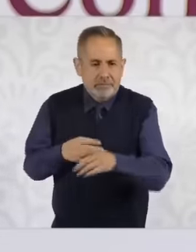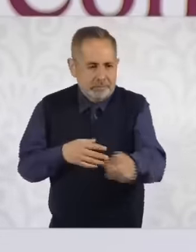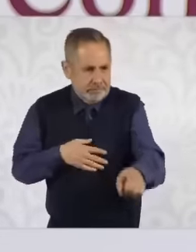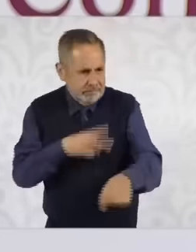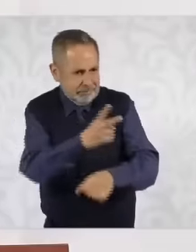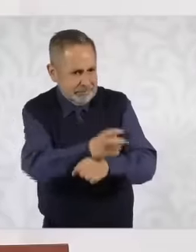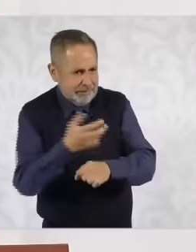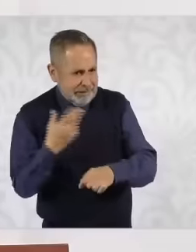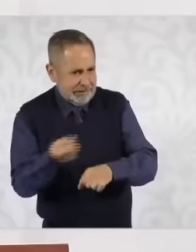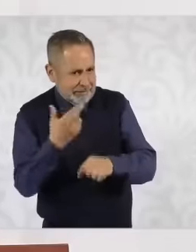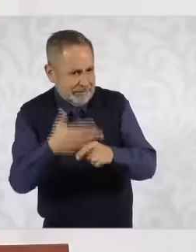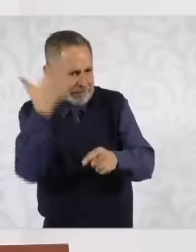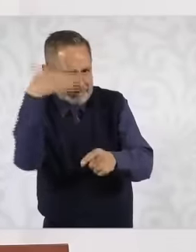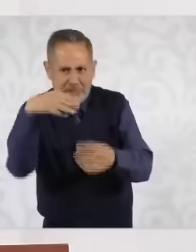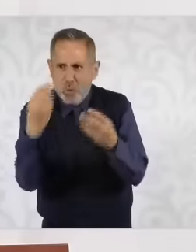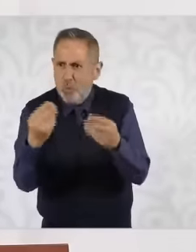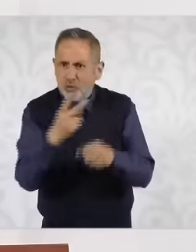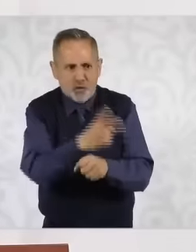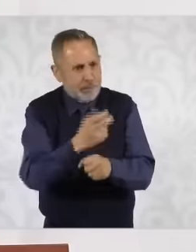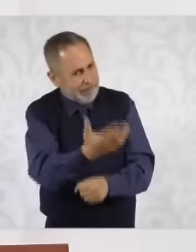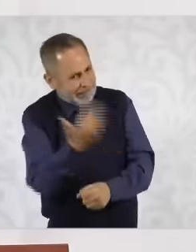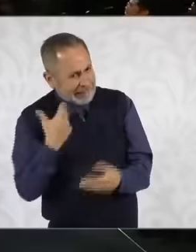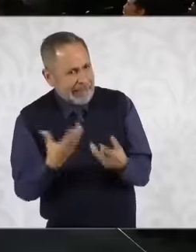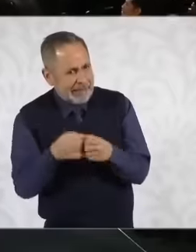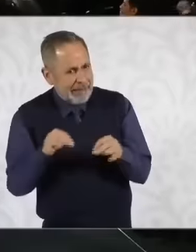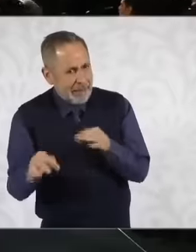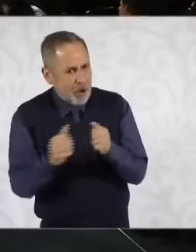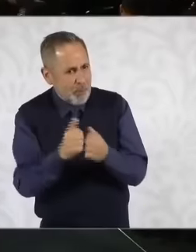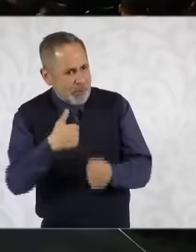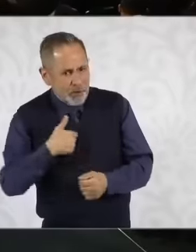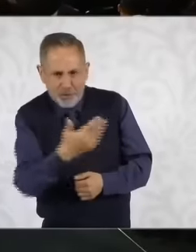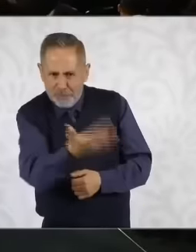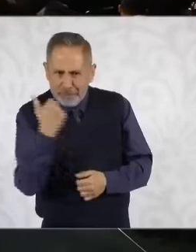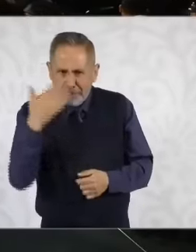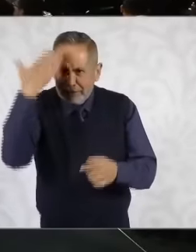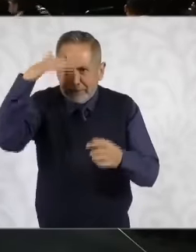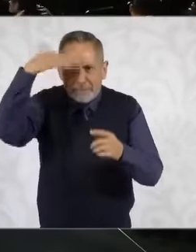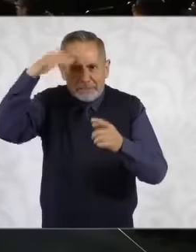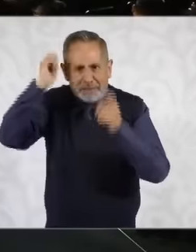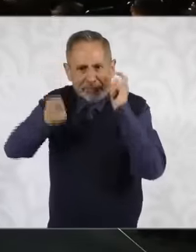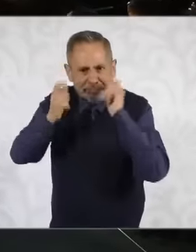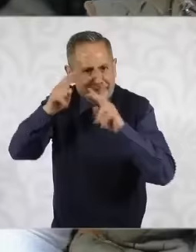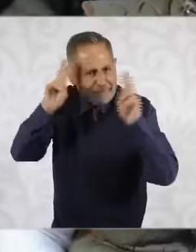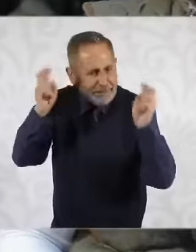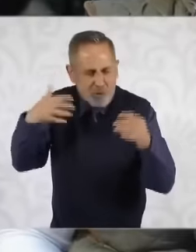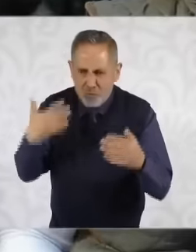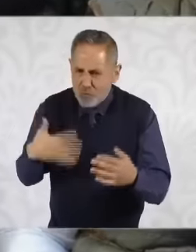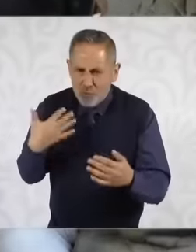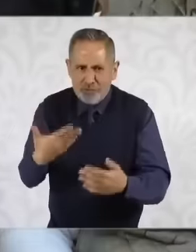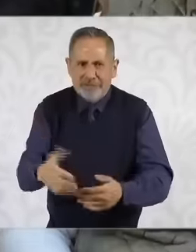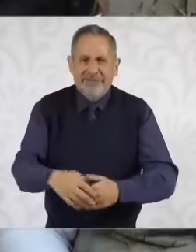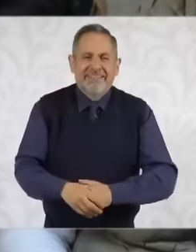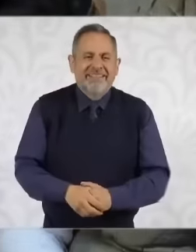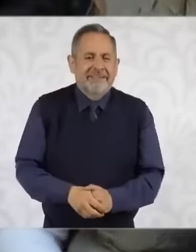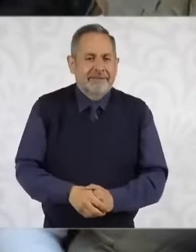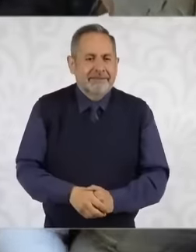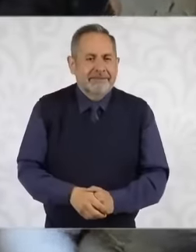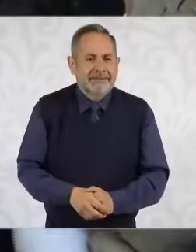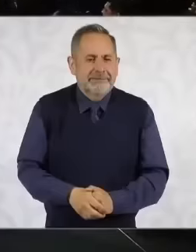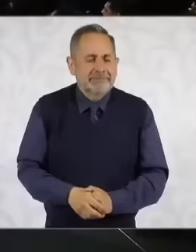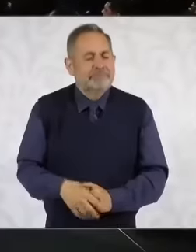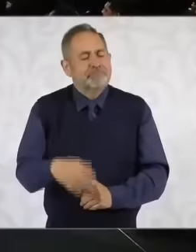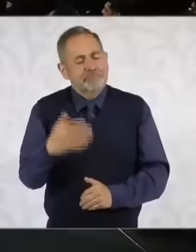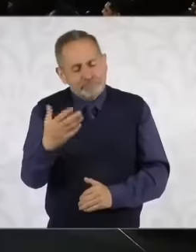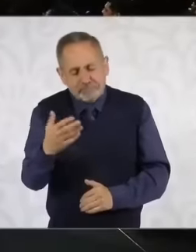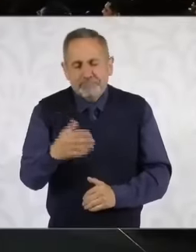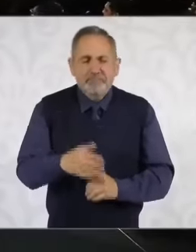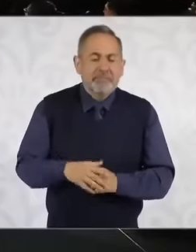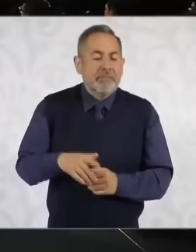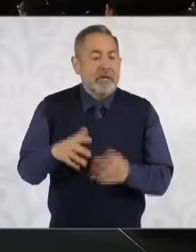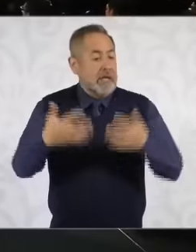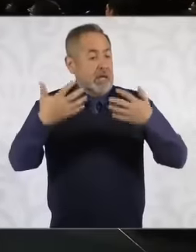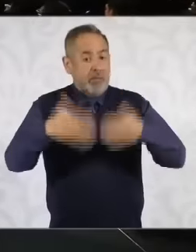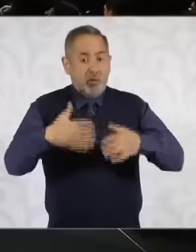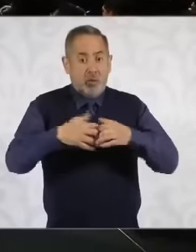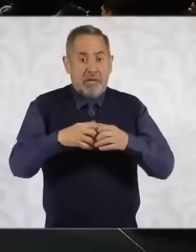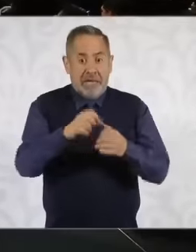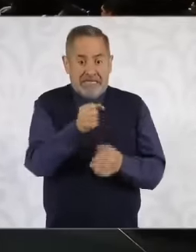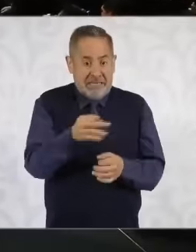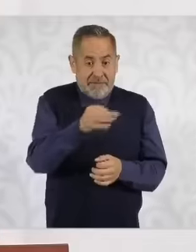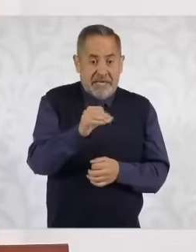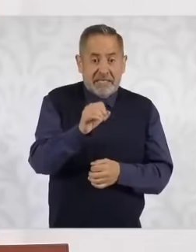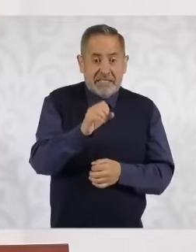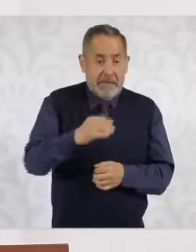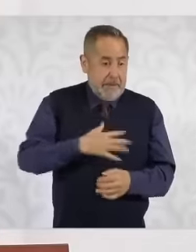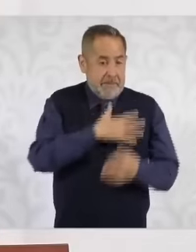because they know a lot about the subject. Look at the producer of seeds of well-being. We are going to start